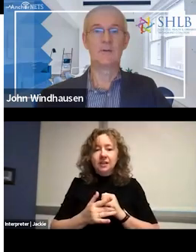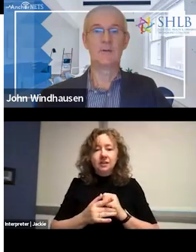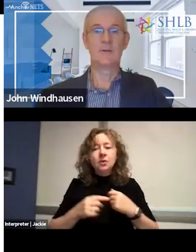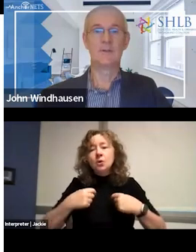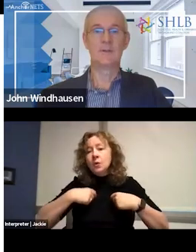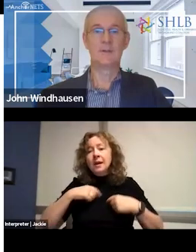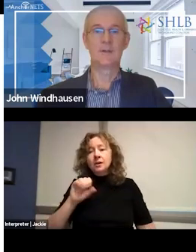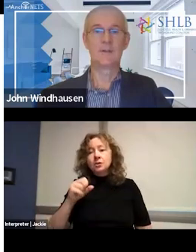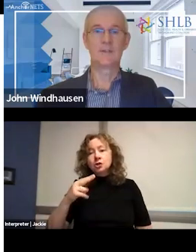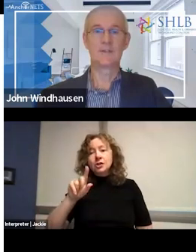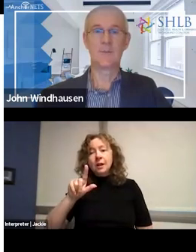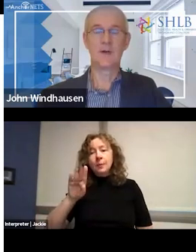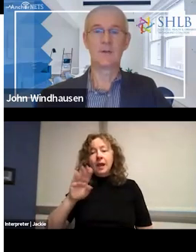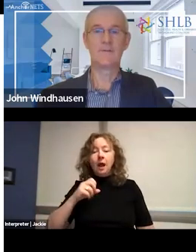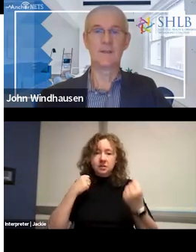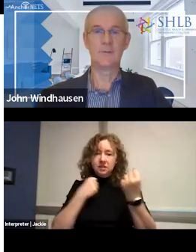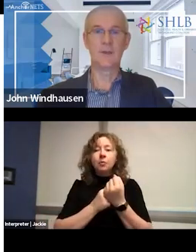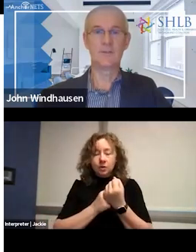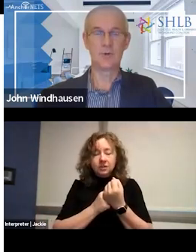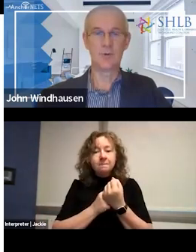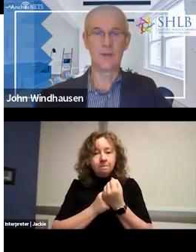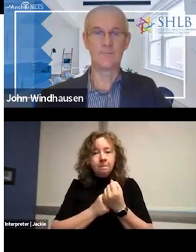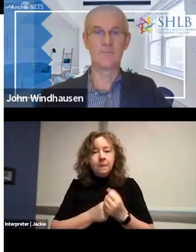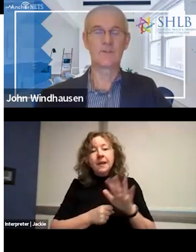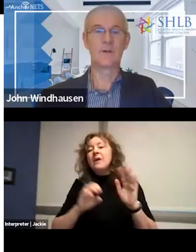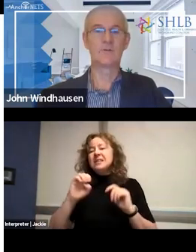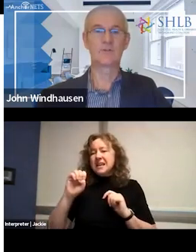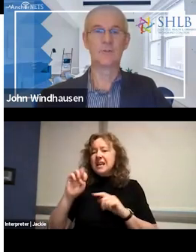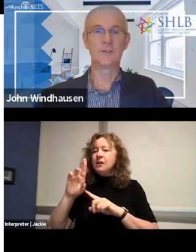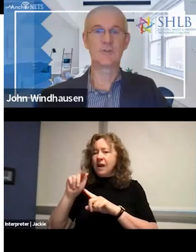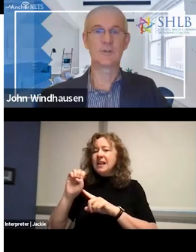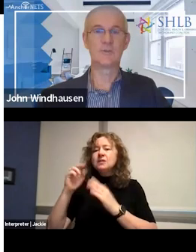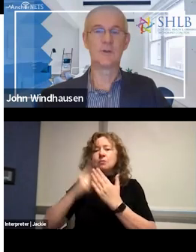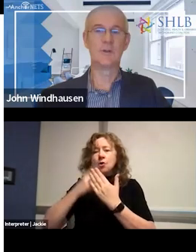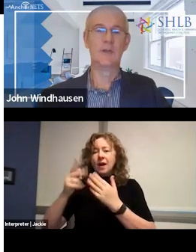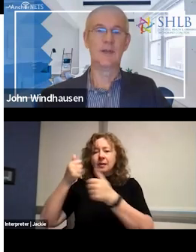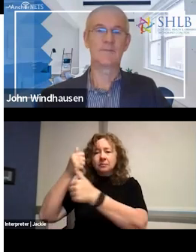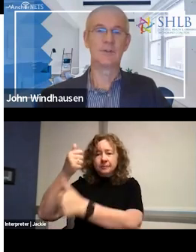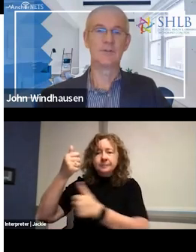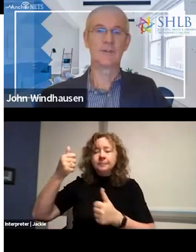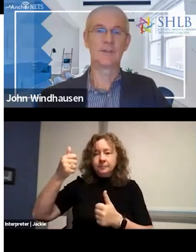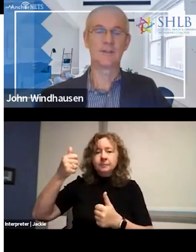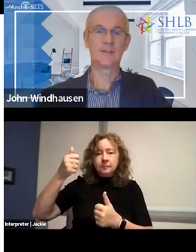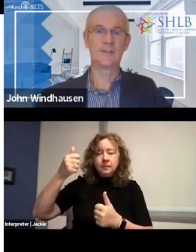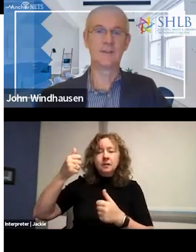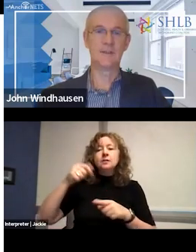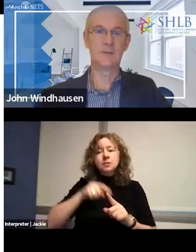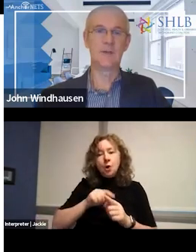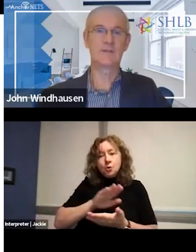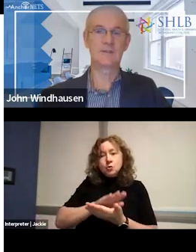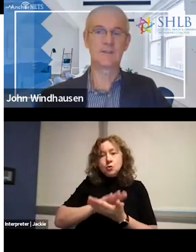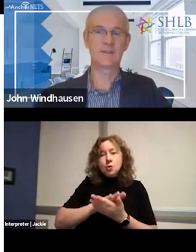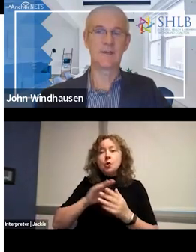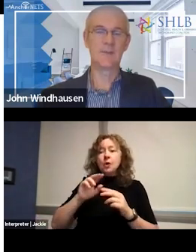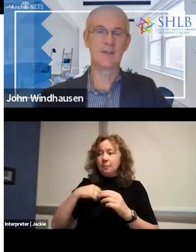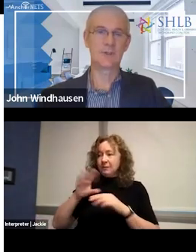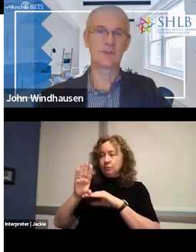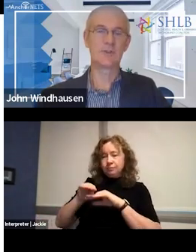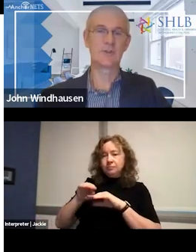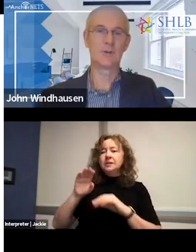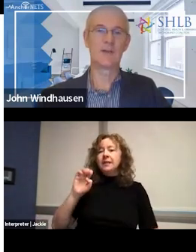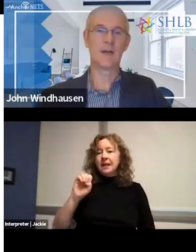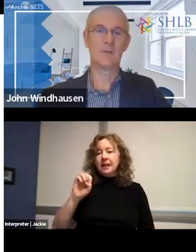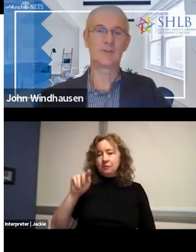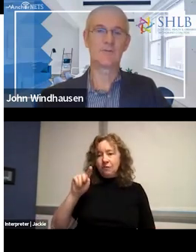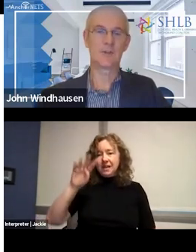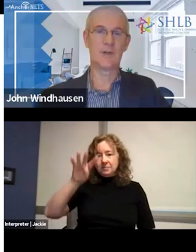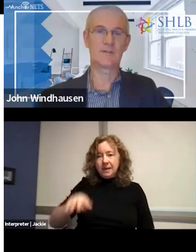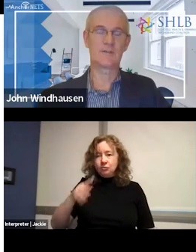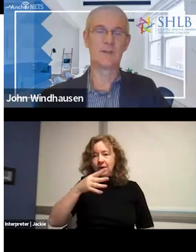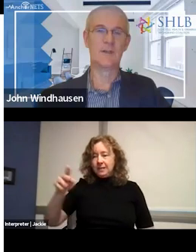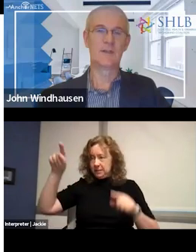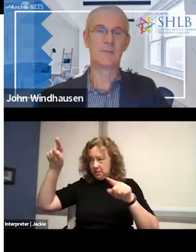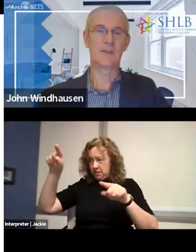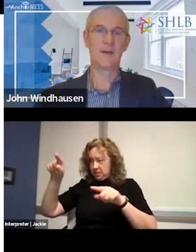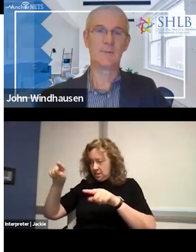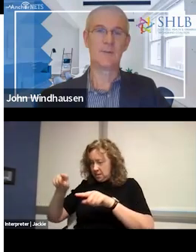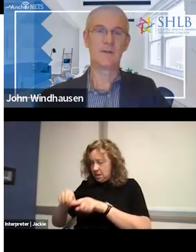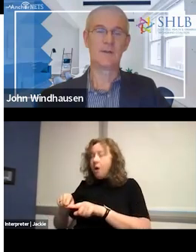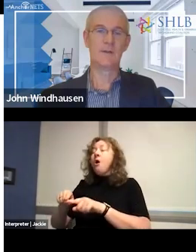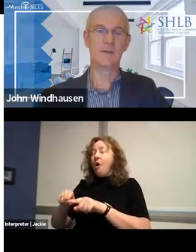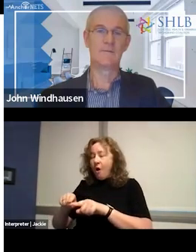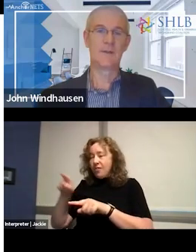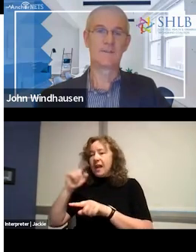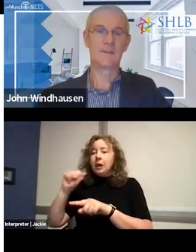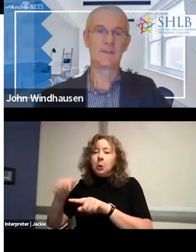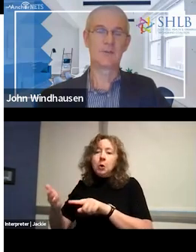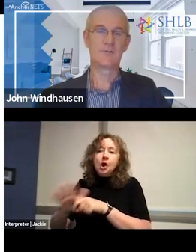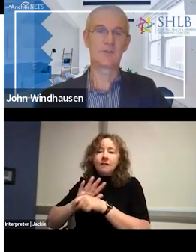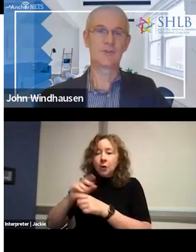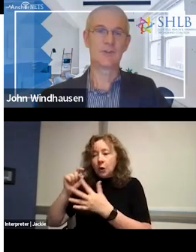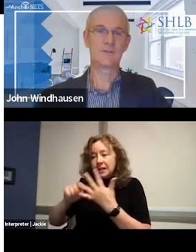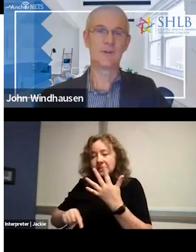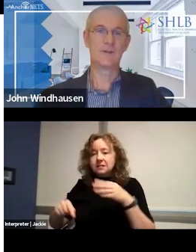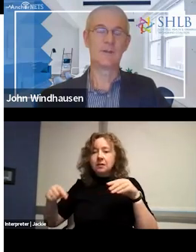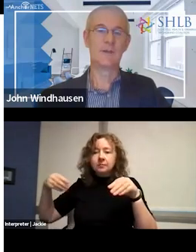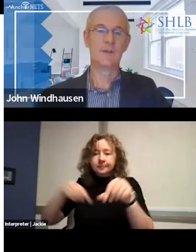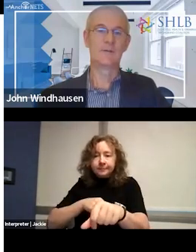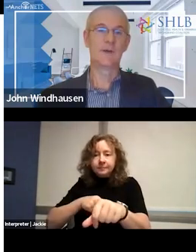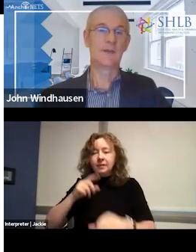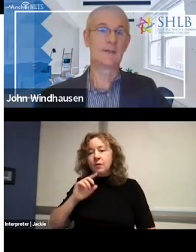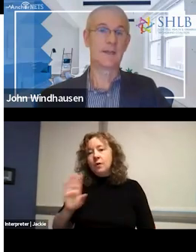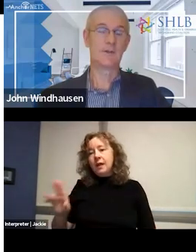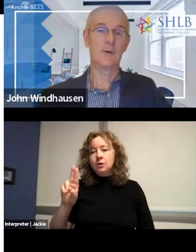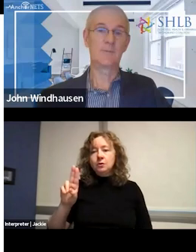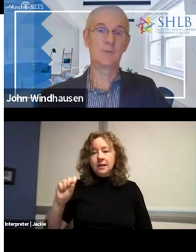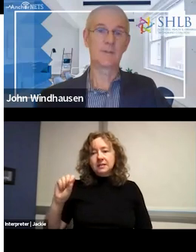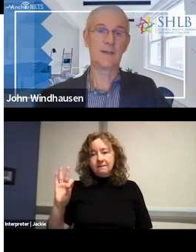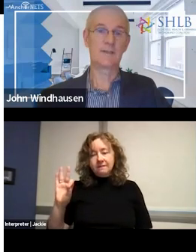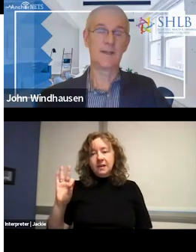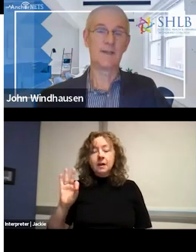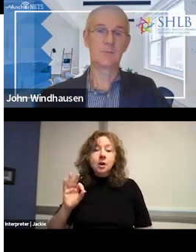John Windhausen: And we support this approach. Now the this is a part of the E rate program. So school districts will have to use the existing E rate, discount matrix to determine how much of the costs can be covered by the Fcc's Universal Service Fund.